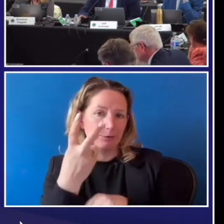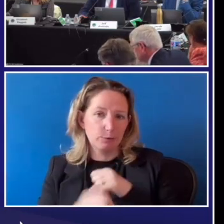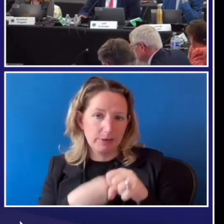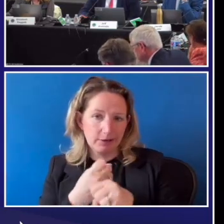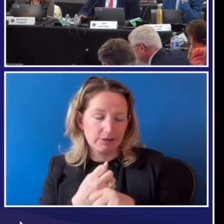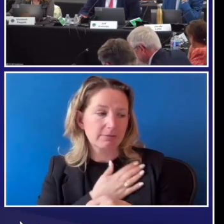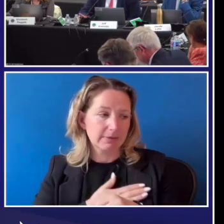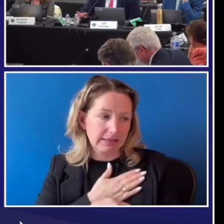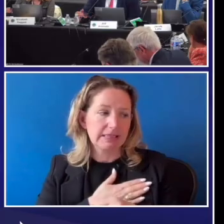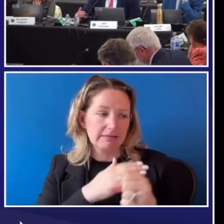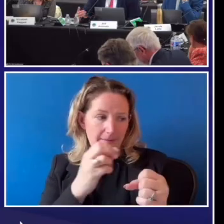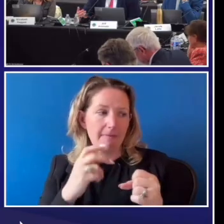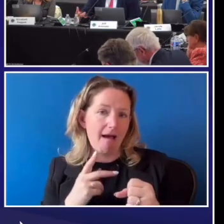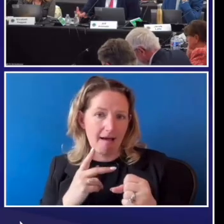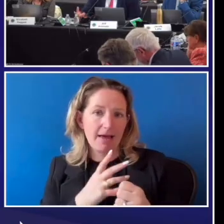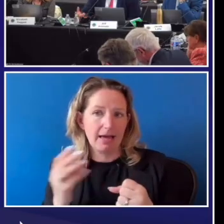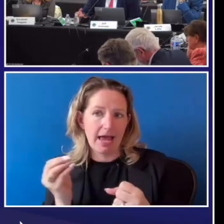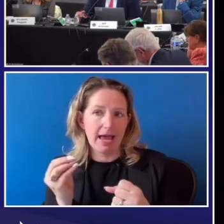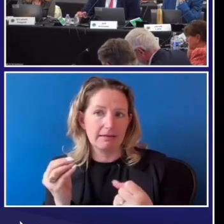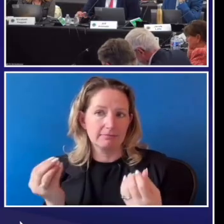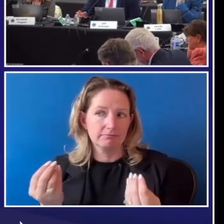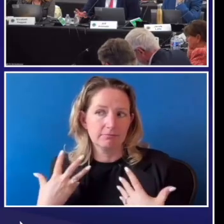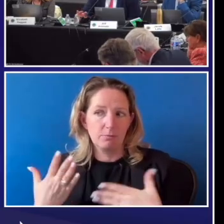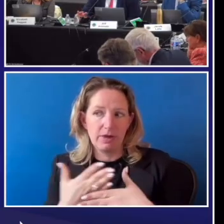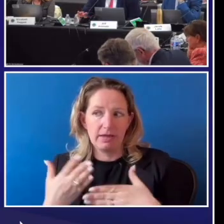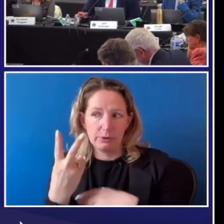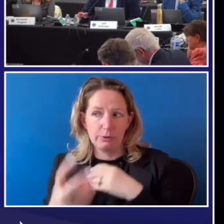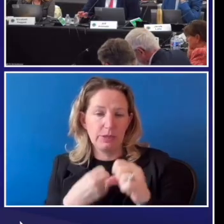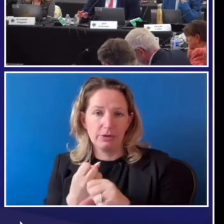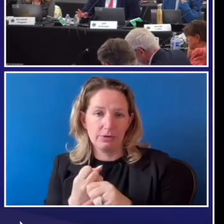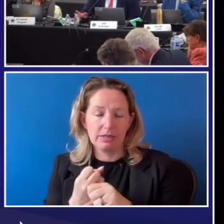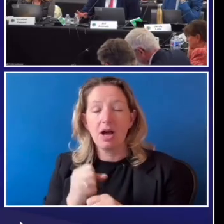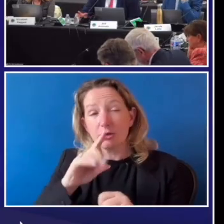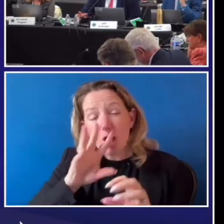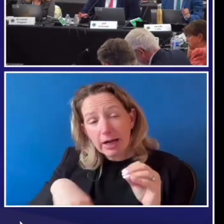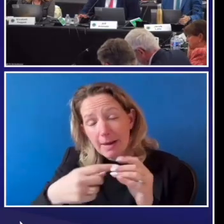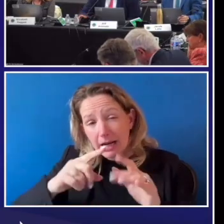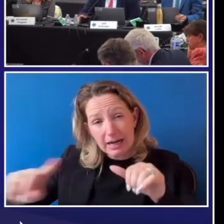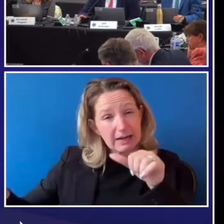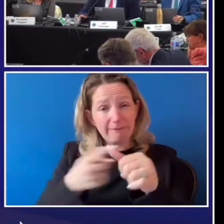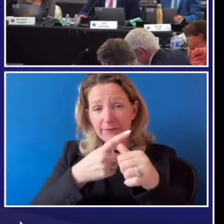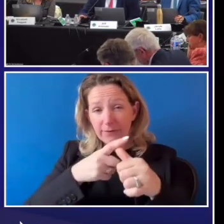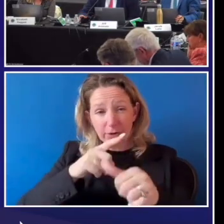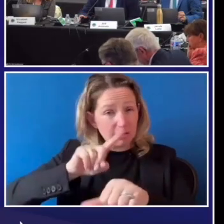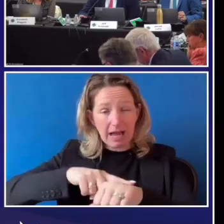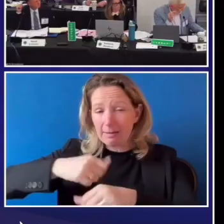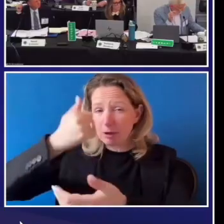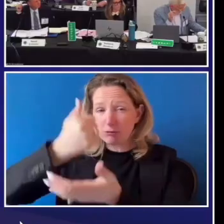I mean, are you talking about an initial creditor or, I mean, initial? Yes, under, under, um, small C on page 16.